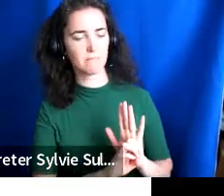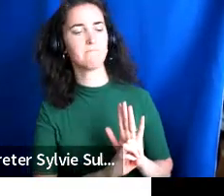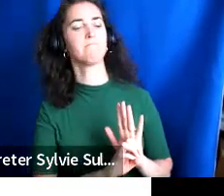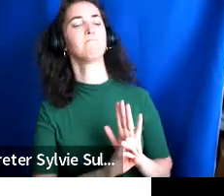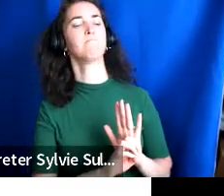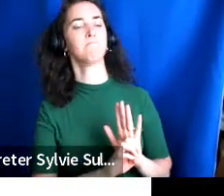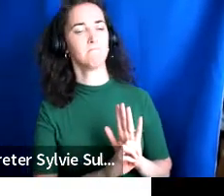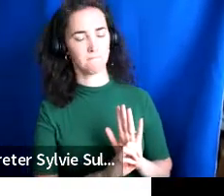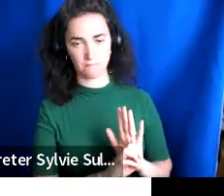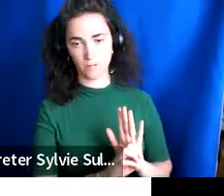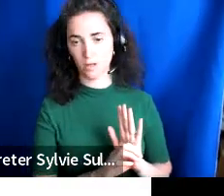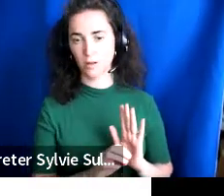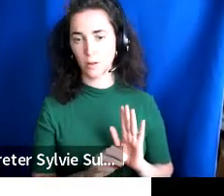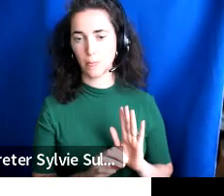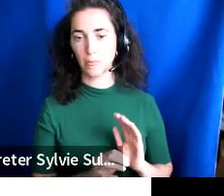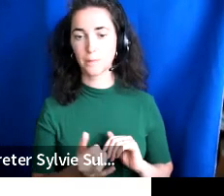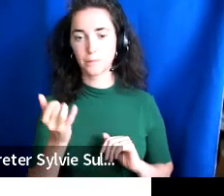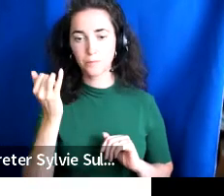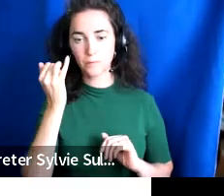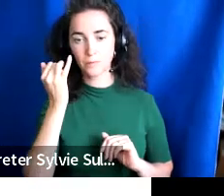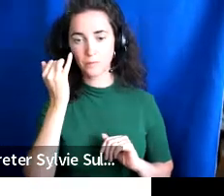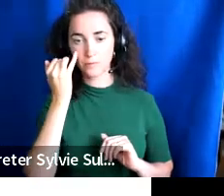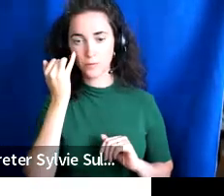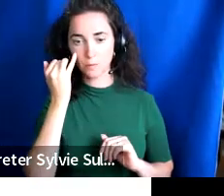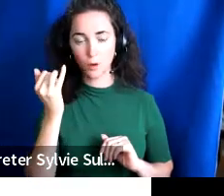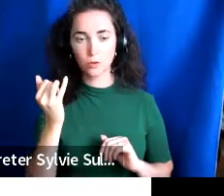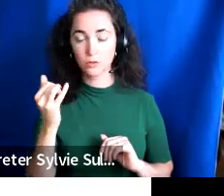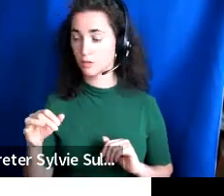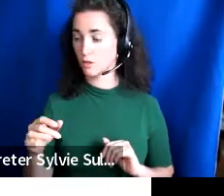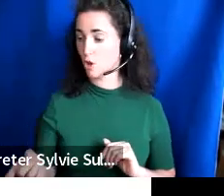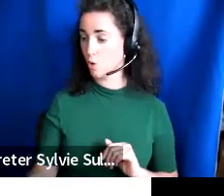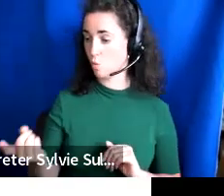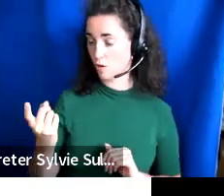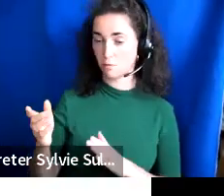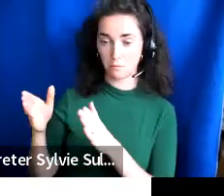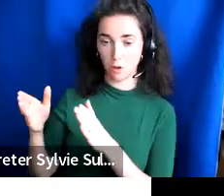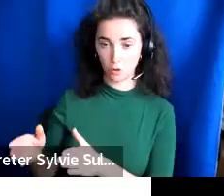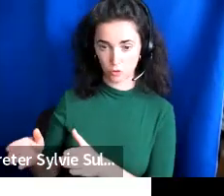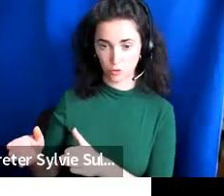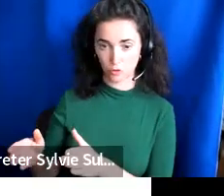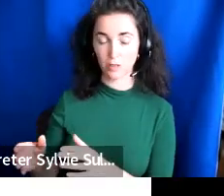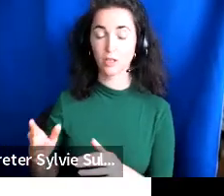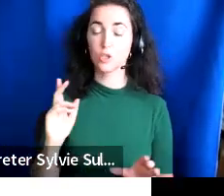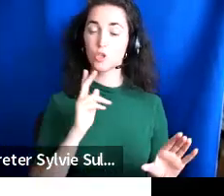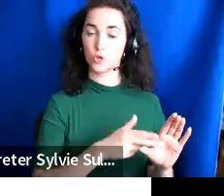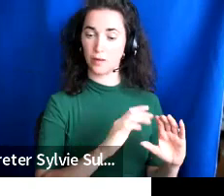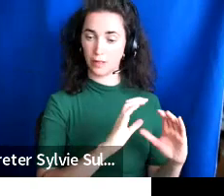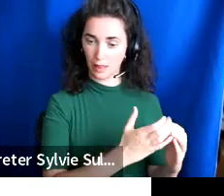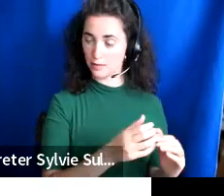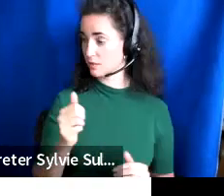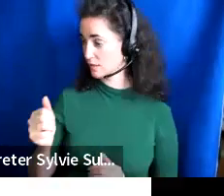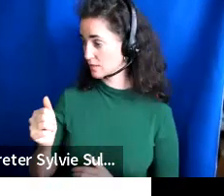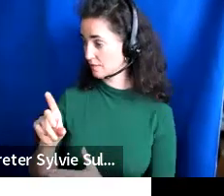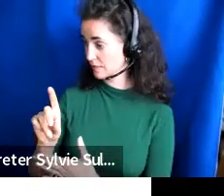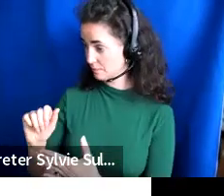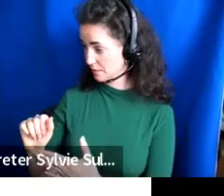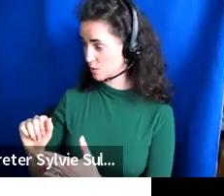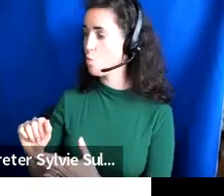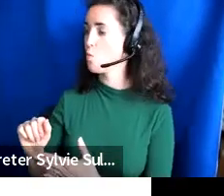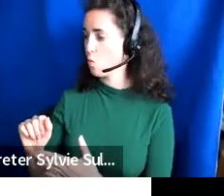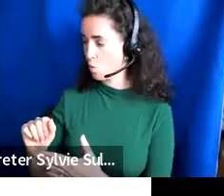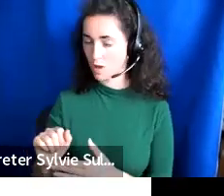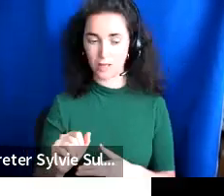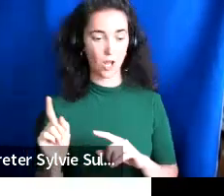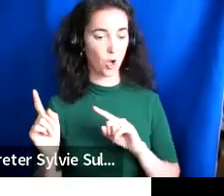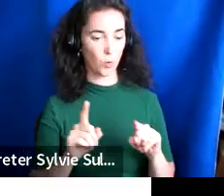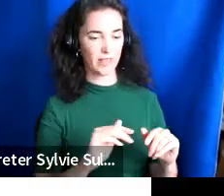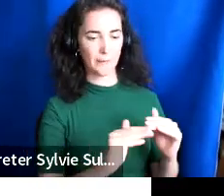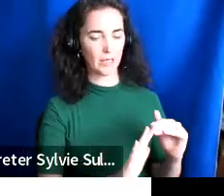So whenever it is found, if discovered that someone in the whole has a disability, they change the building and change the room.